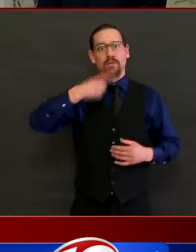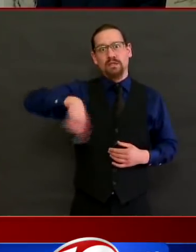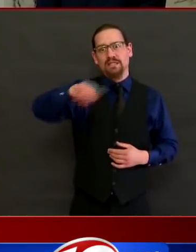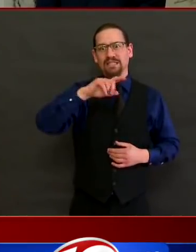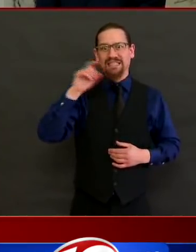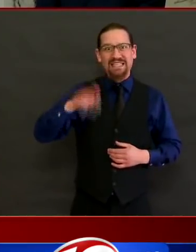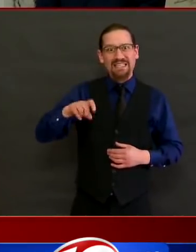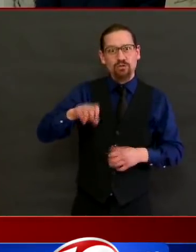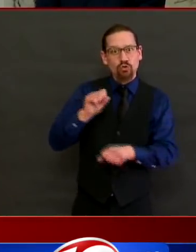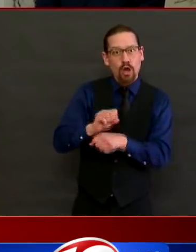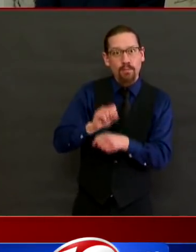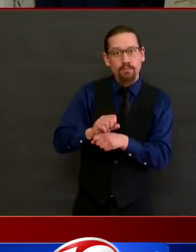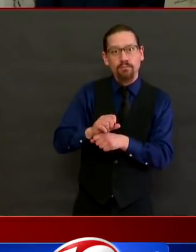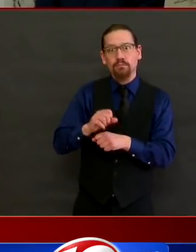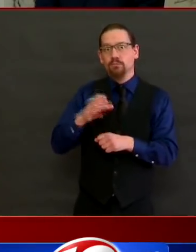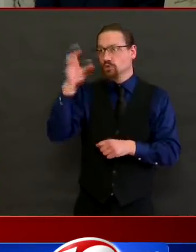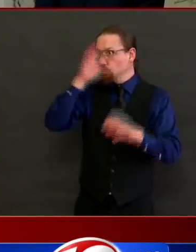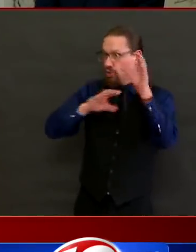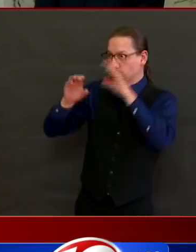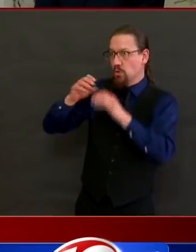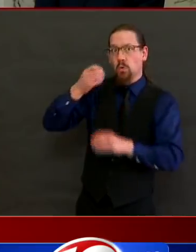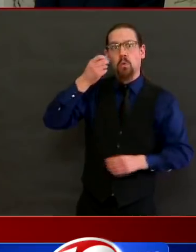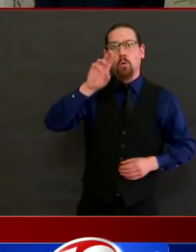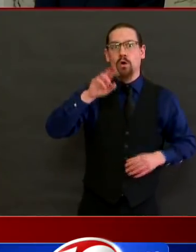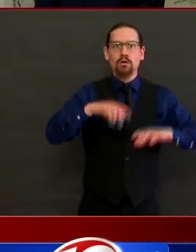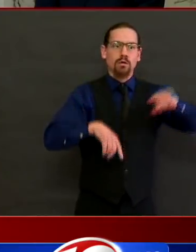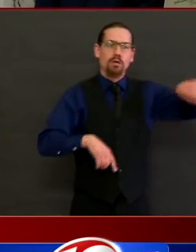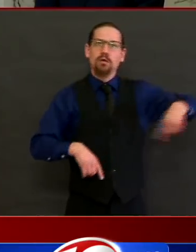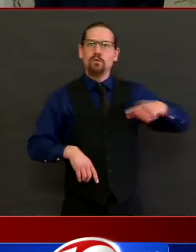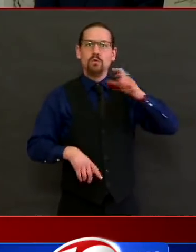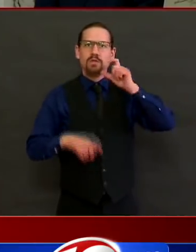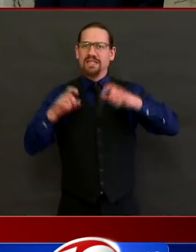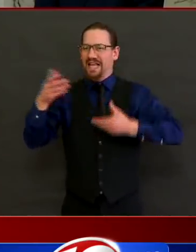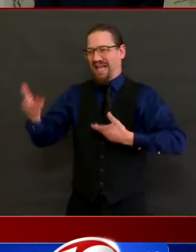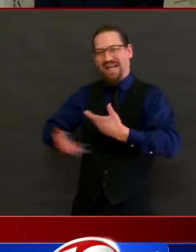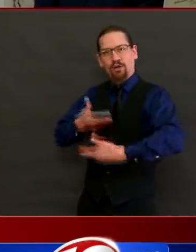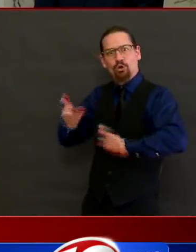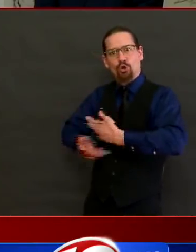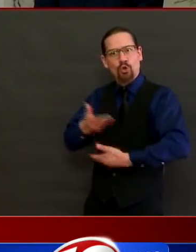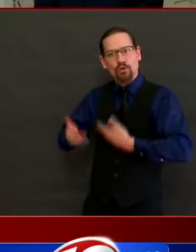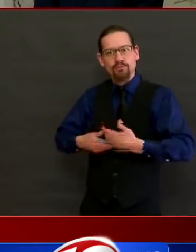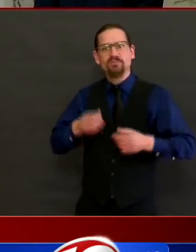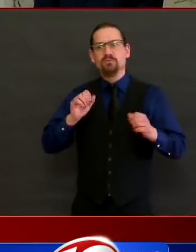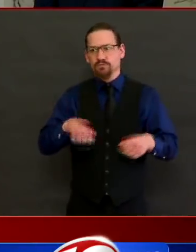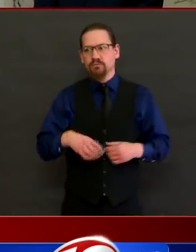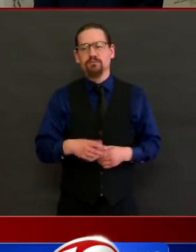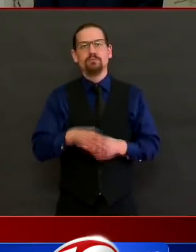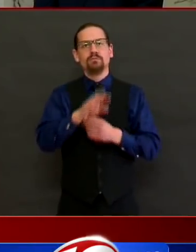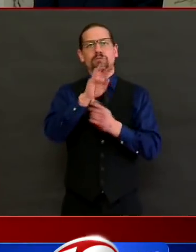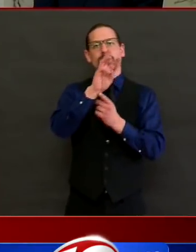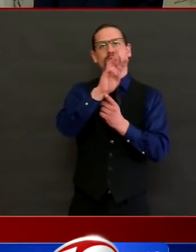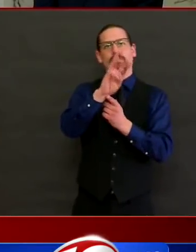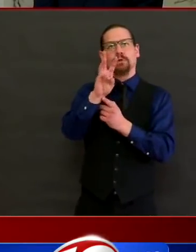FOR A JOB, IF YOU ARE AN EMPLOYER STRUGGLING TO FILL YOUR OPEN POSITIONS, I WANT YOU TO GO